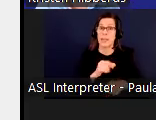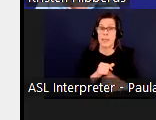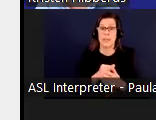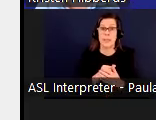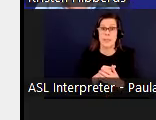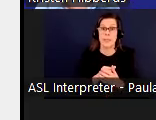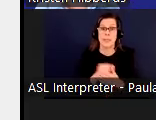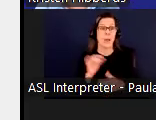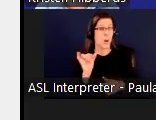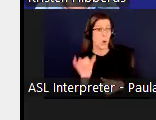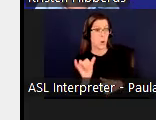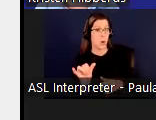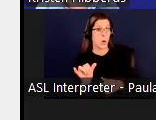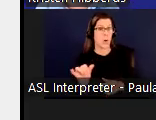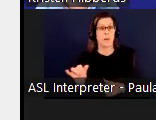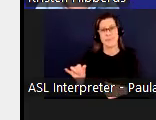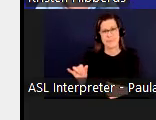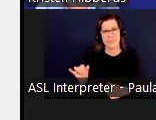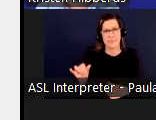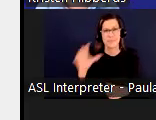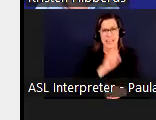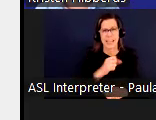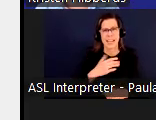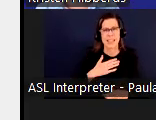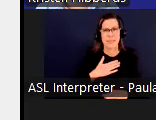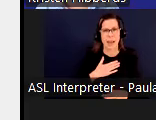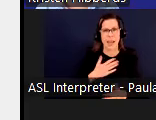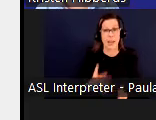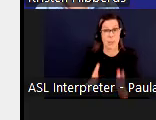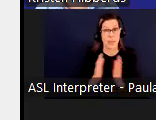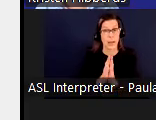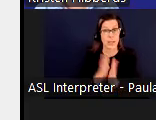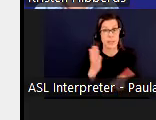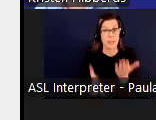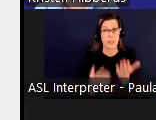And so I, I just, I guess my, my request is maybe that we remove that